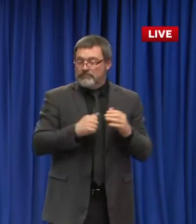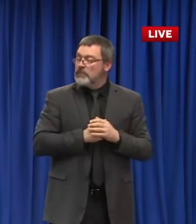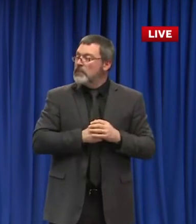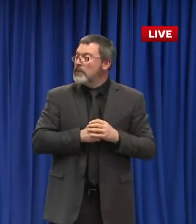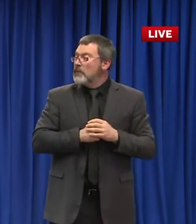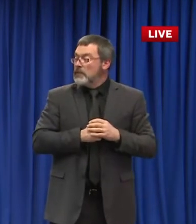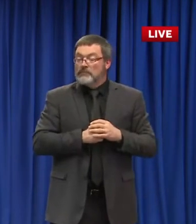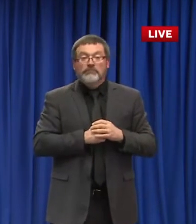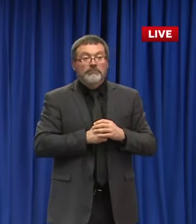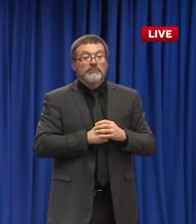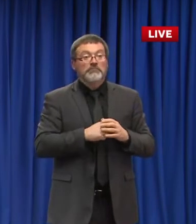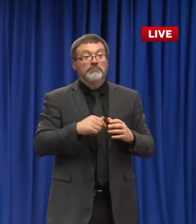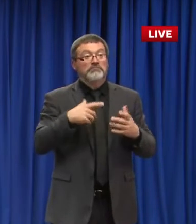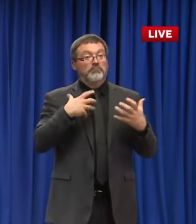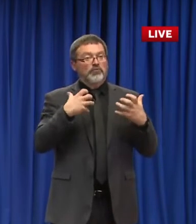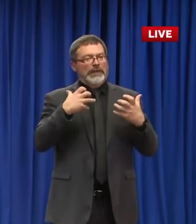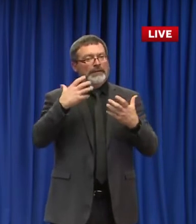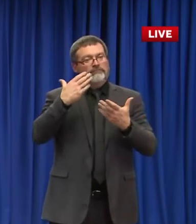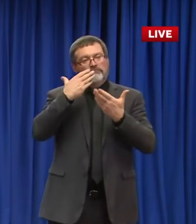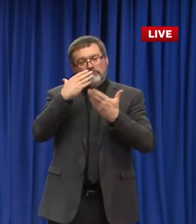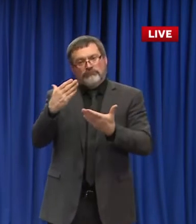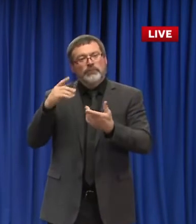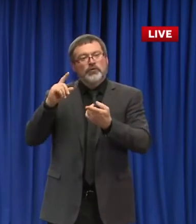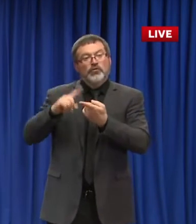OF REALLY CAN HIT THE GROUND RUNNING UNDER THESE NEW GUIDANCE DOCUMENTS.